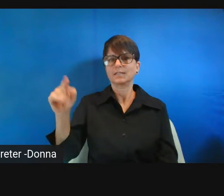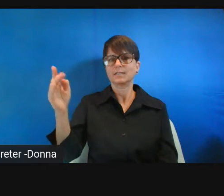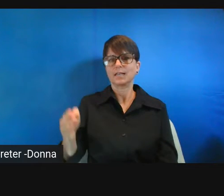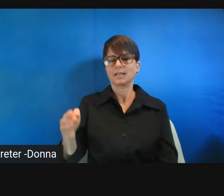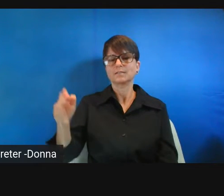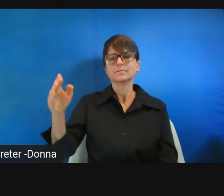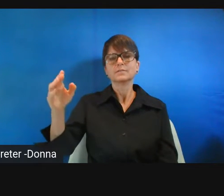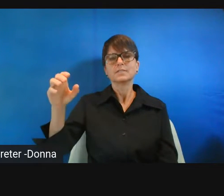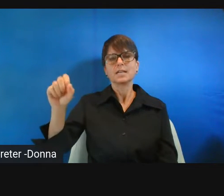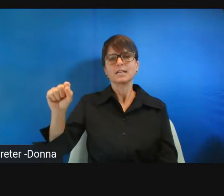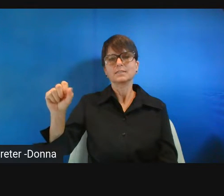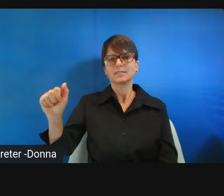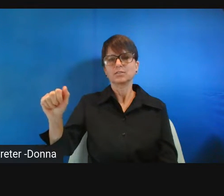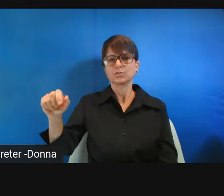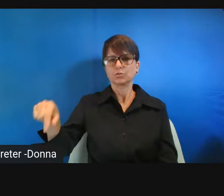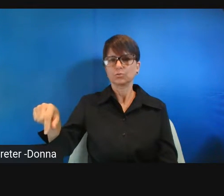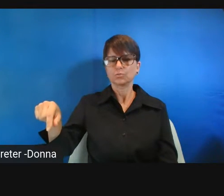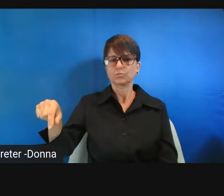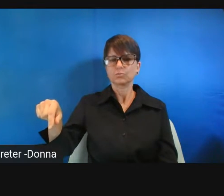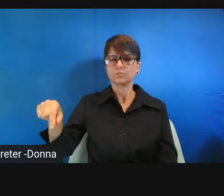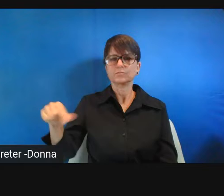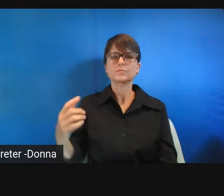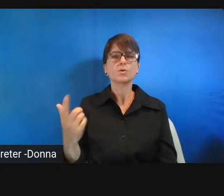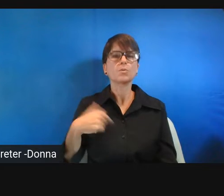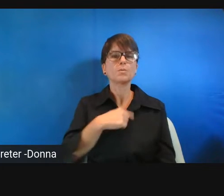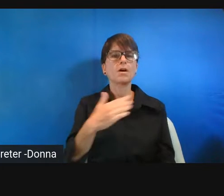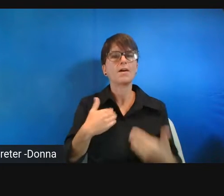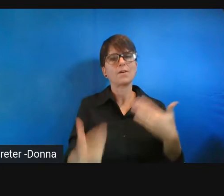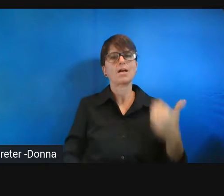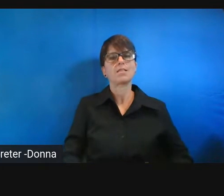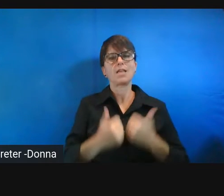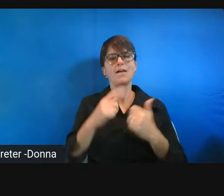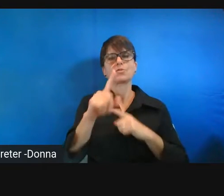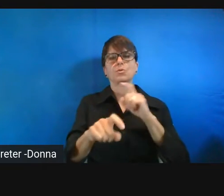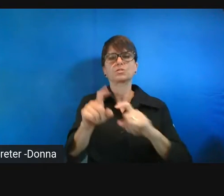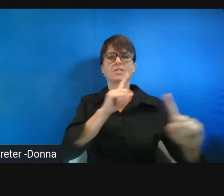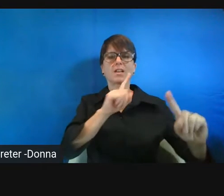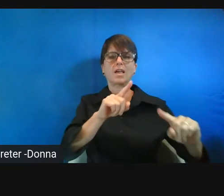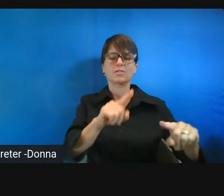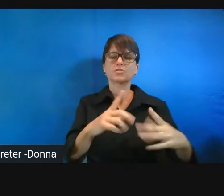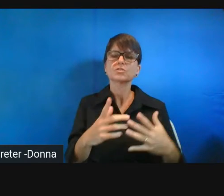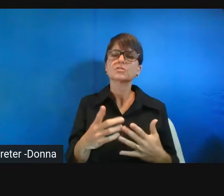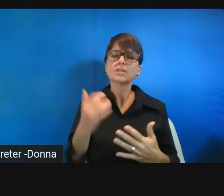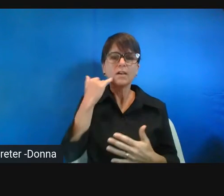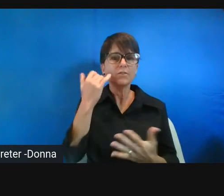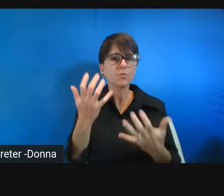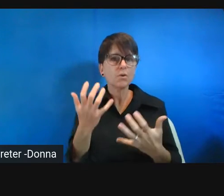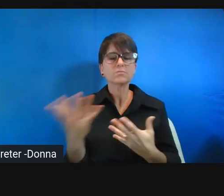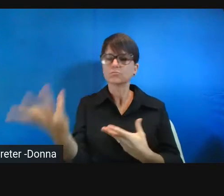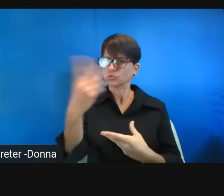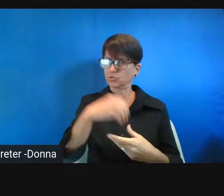Following this session, we'll have a live Q&A session with Damon, our presenter. Please remember to join us in Slido.